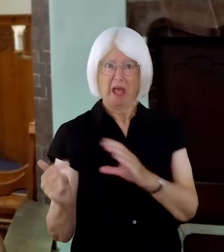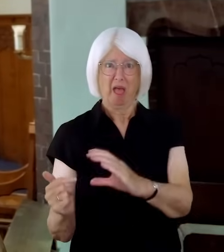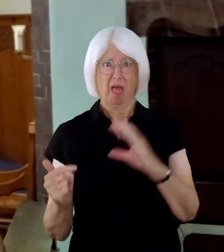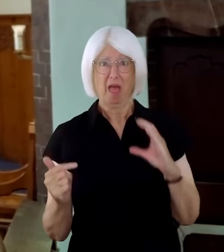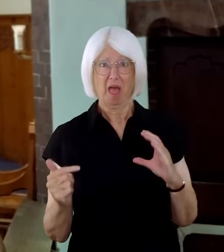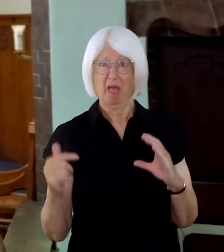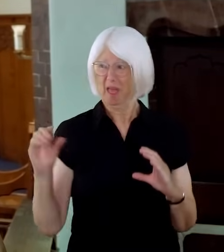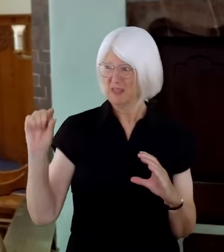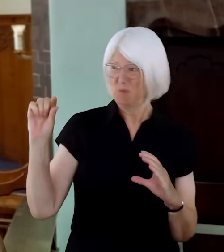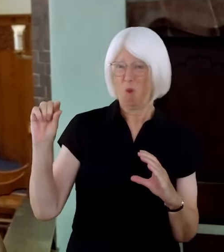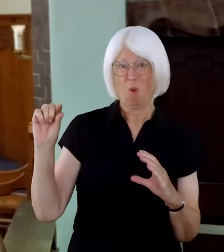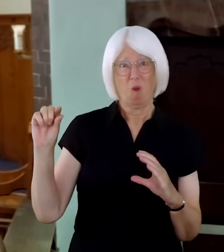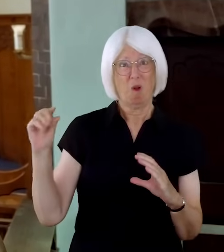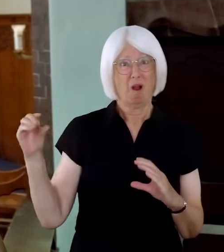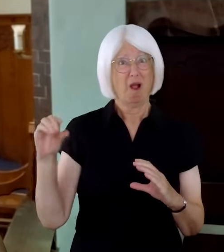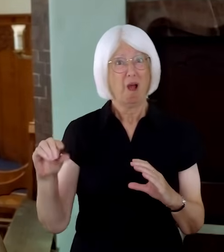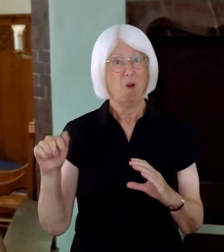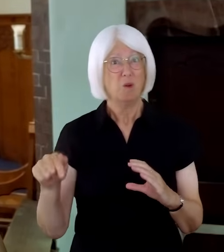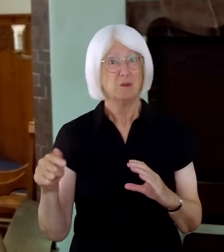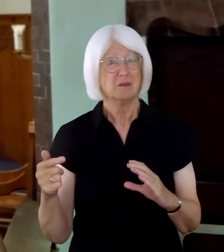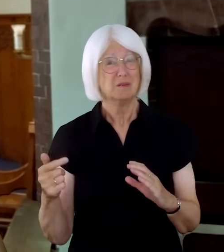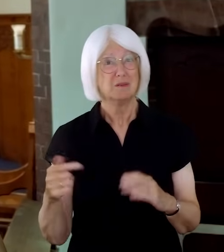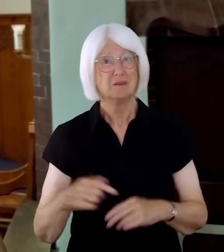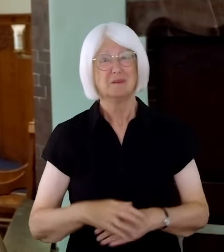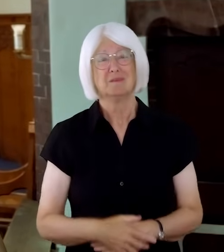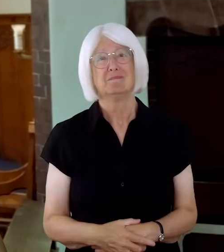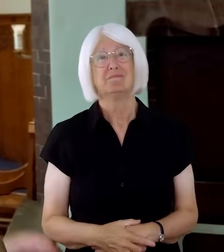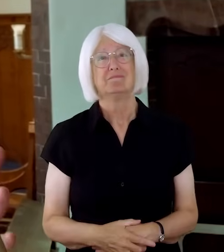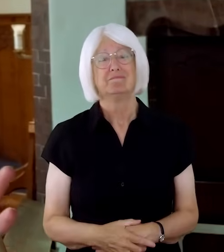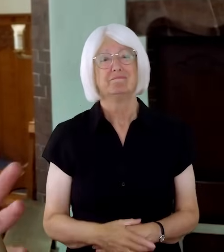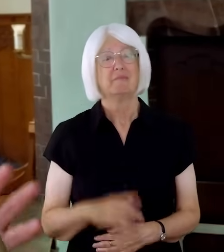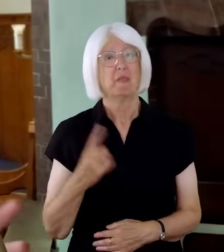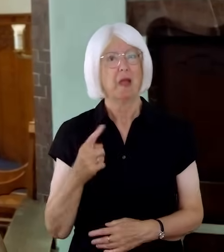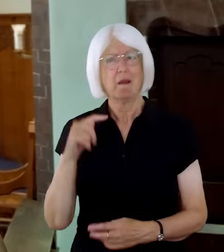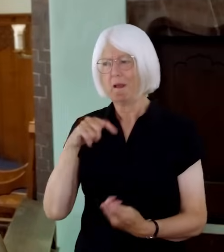of what this servant had owed to the king. And then fellow members